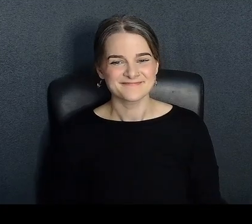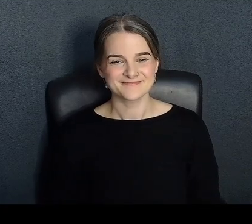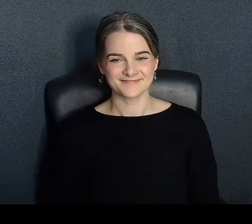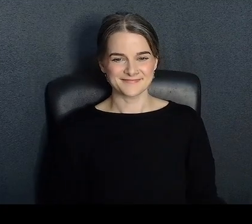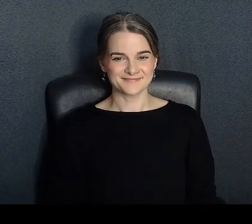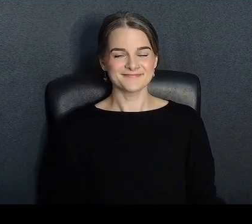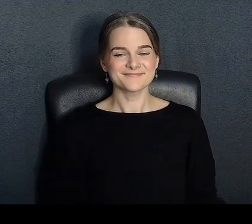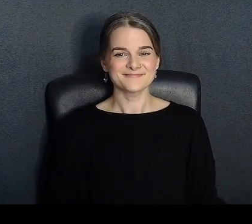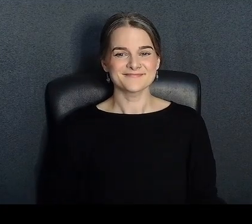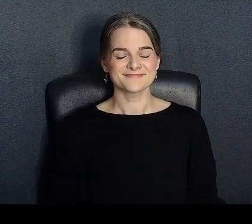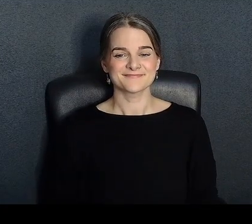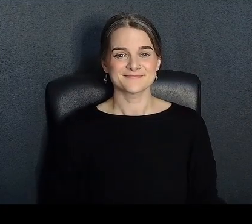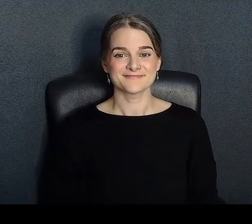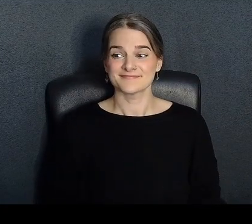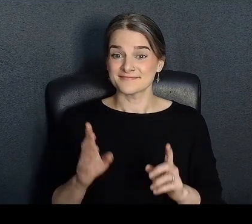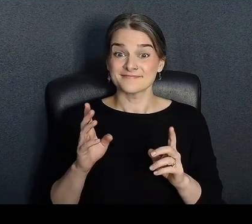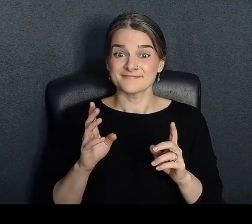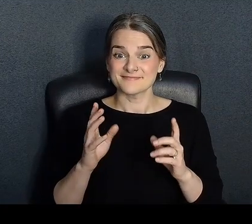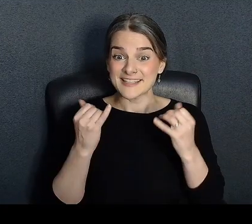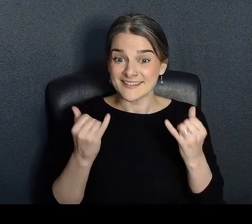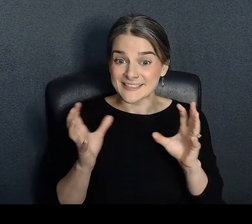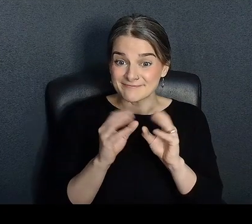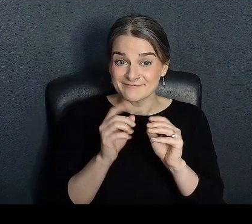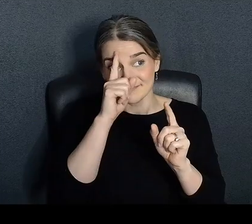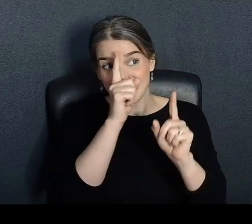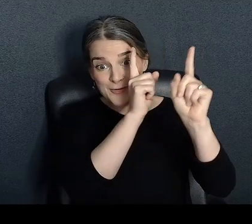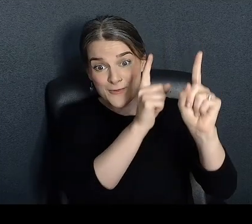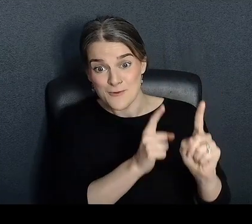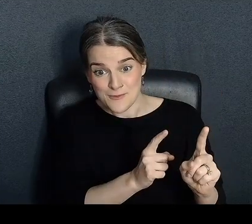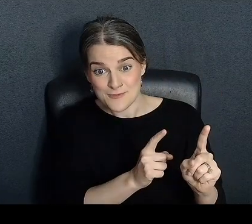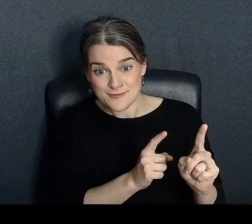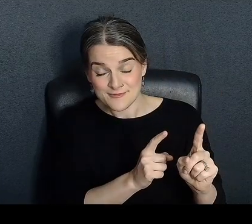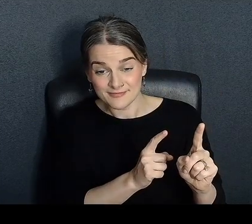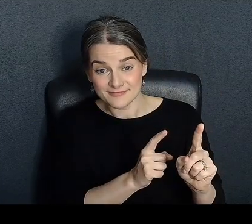So our goals today are going to be